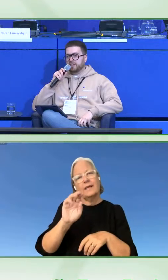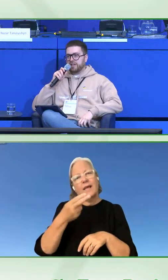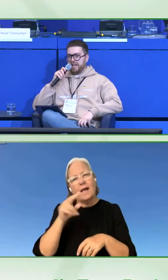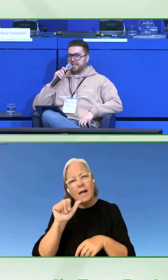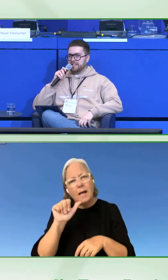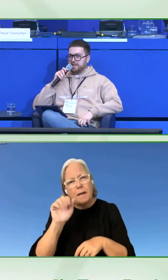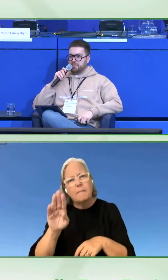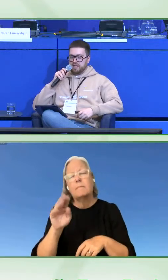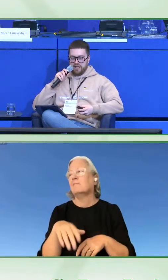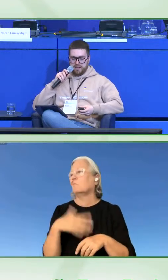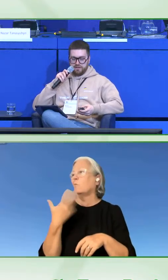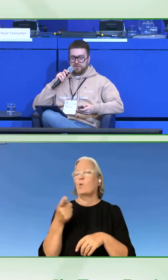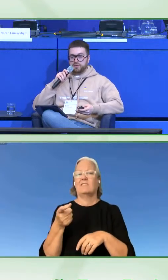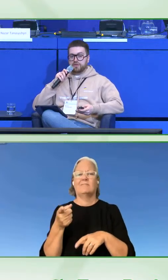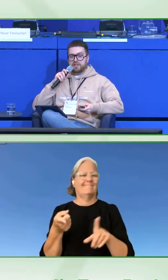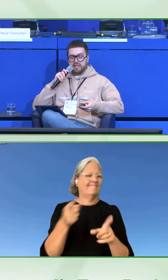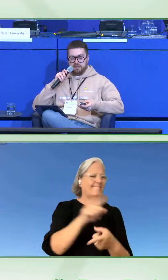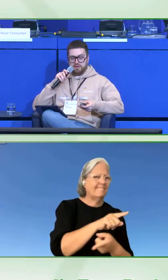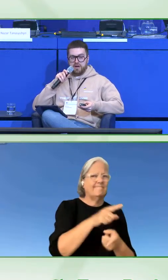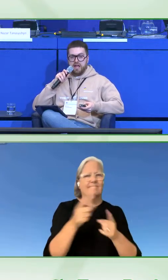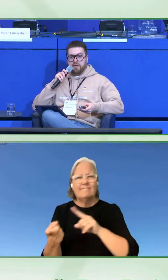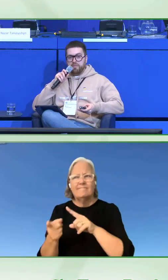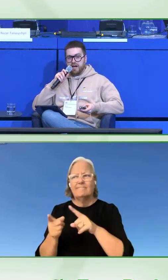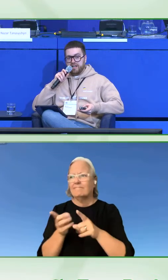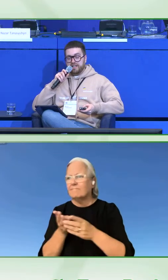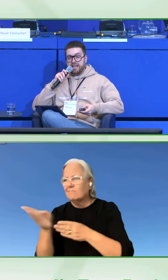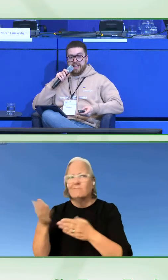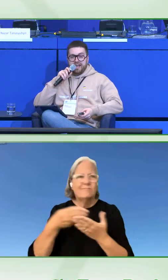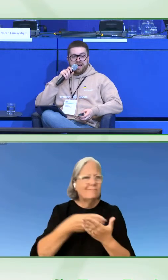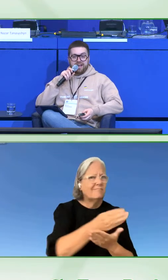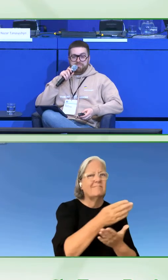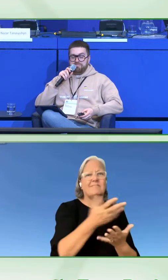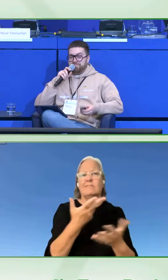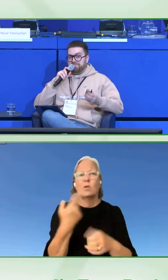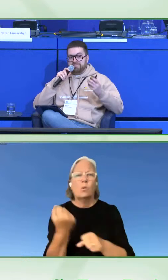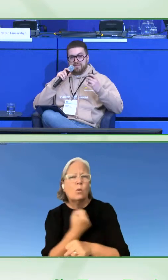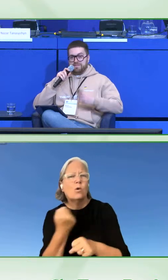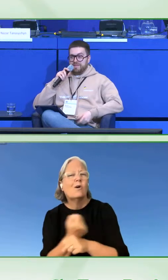to run, there are algorithms that need to work, not bureaucrats.